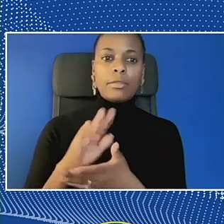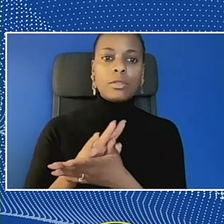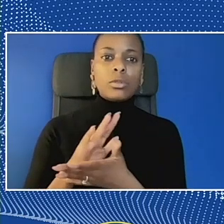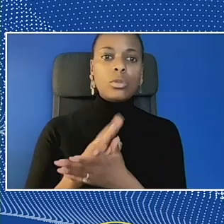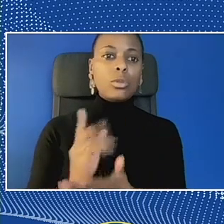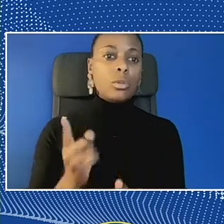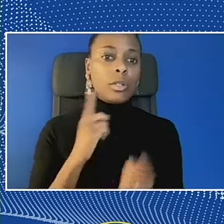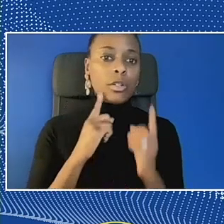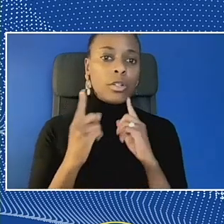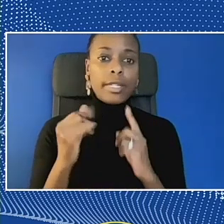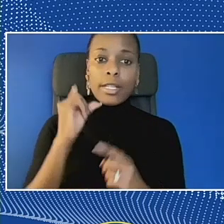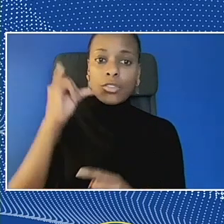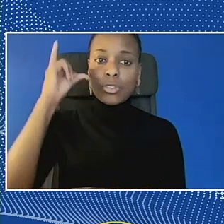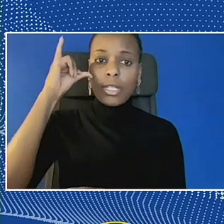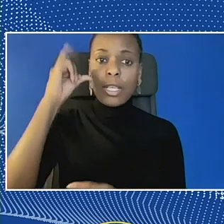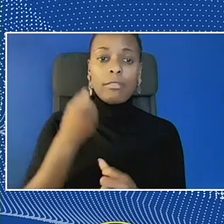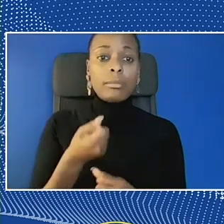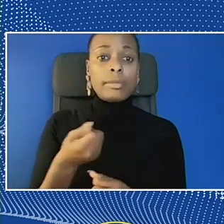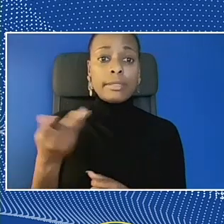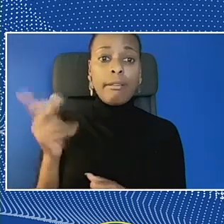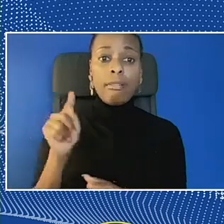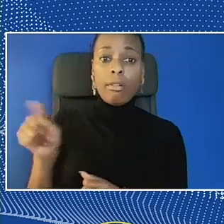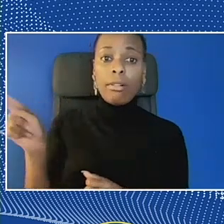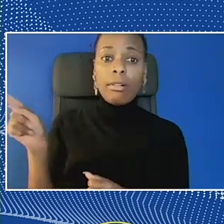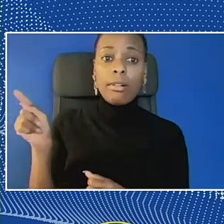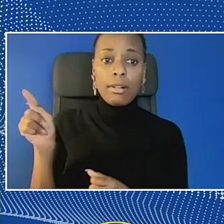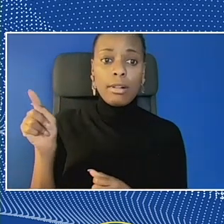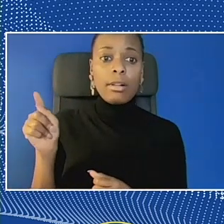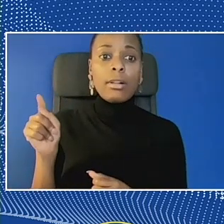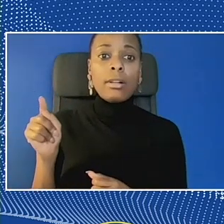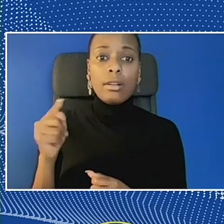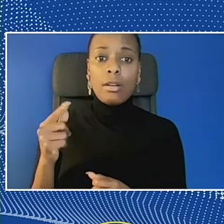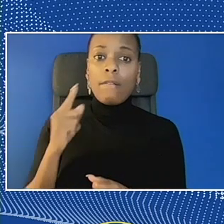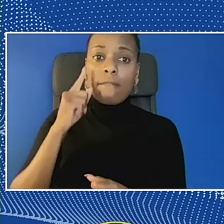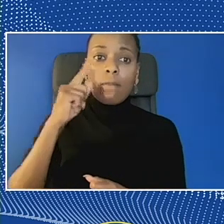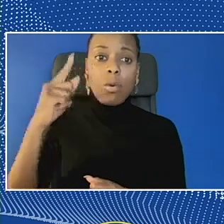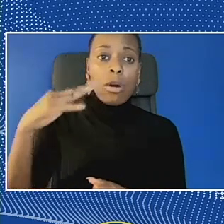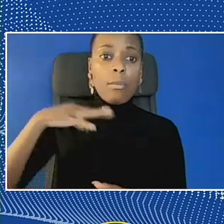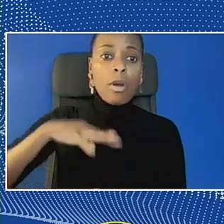several for-profit borrowers who have been